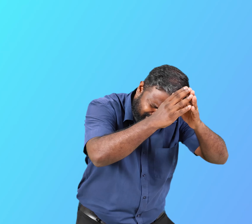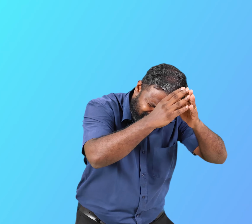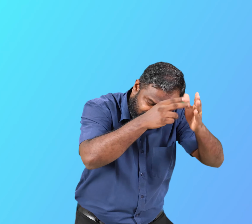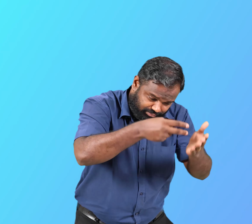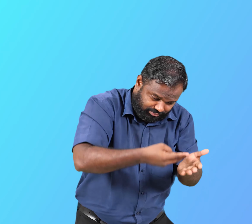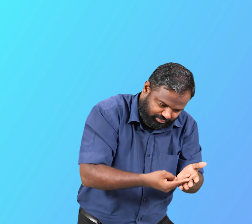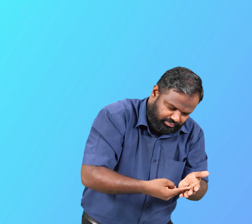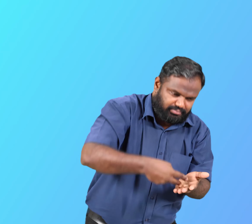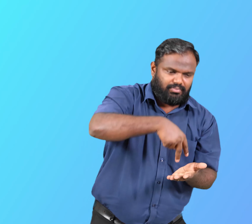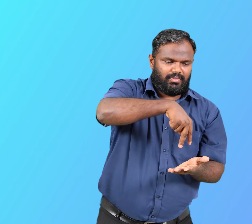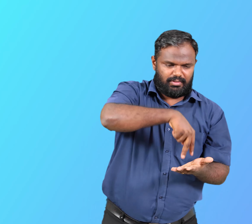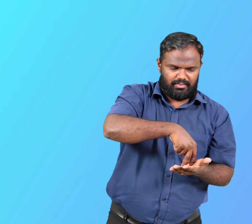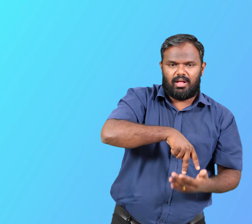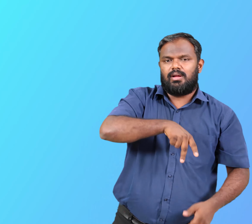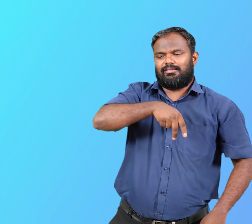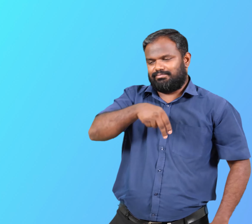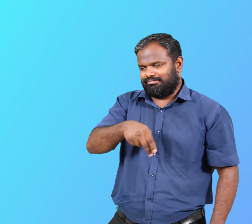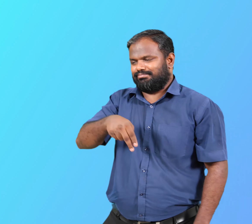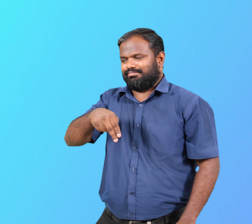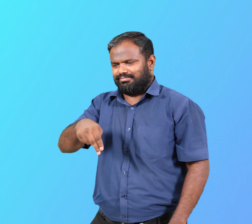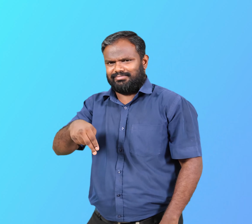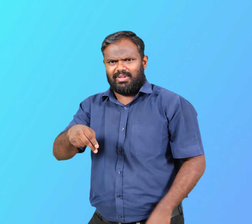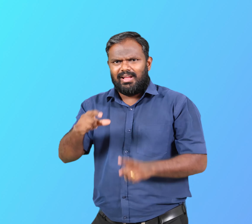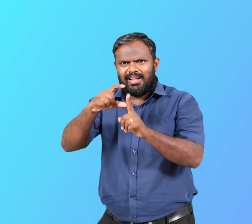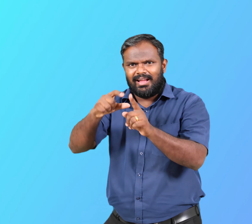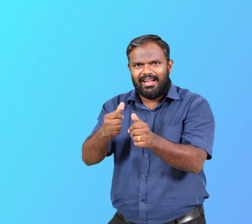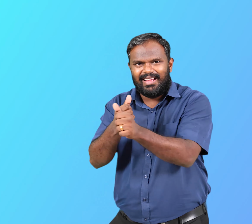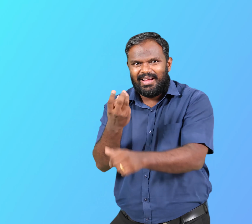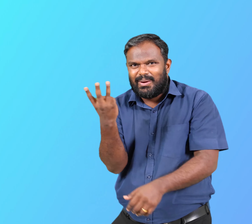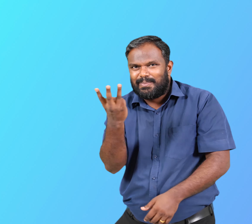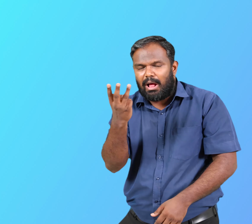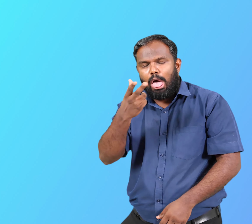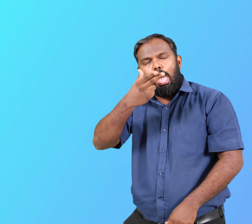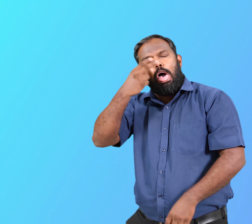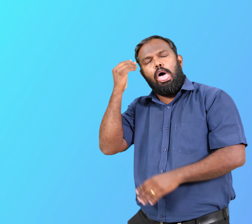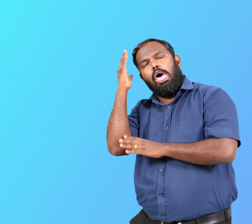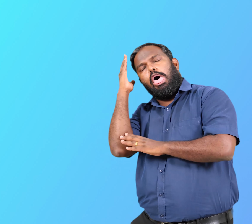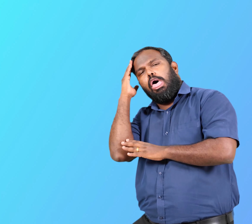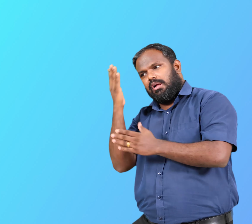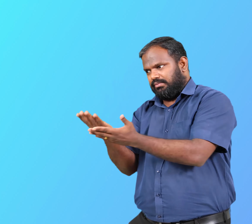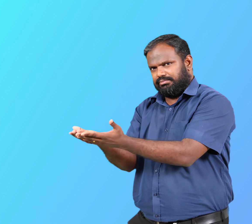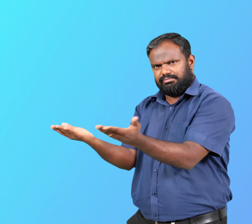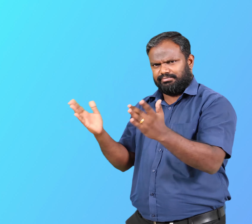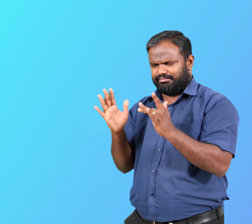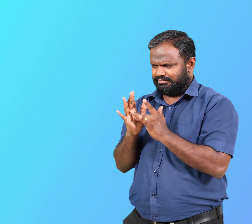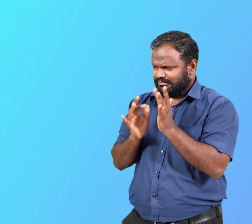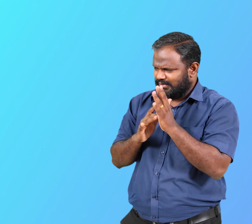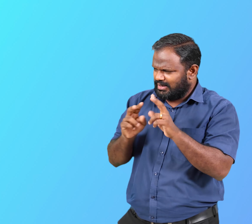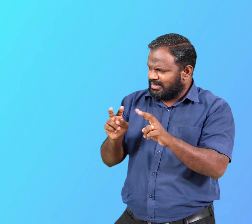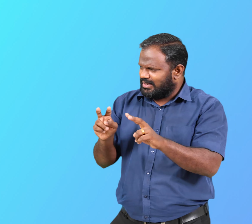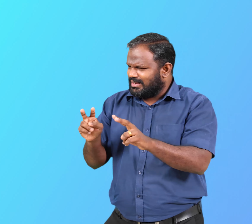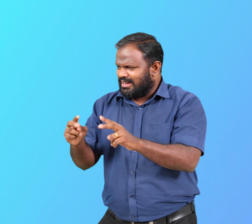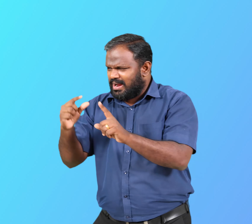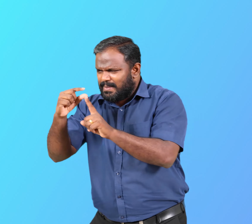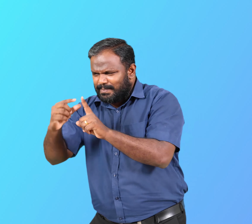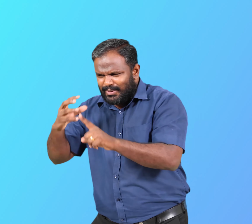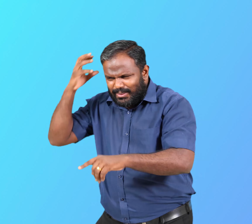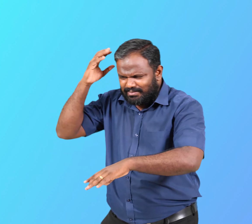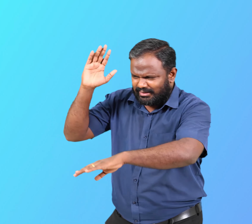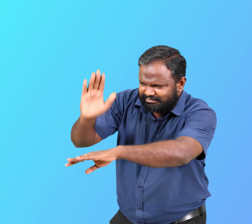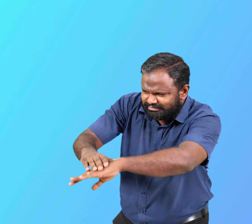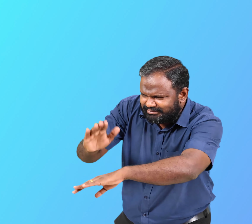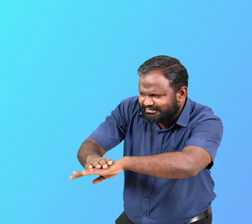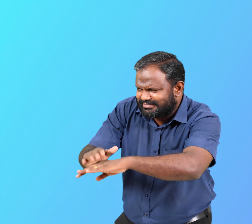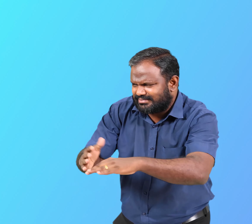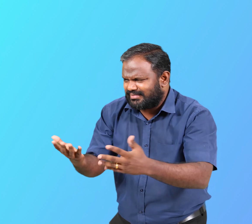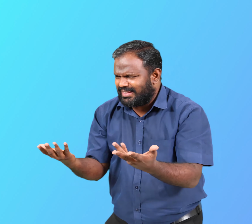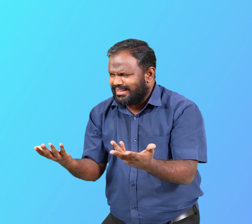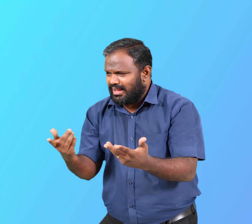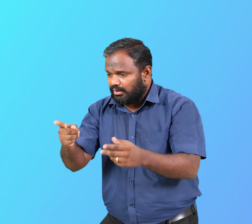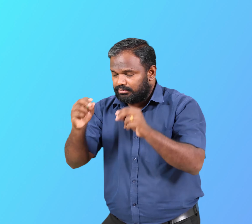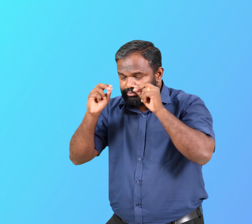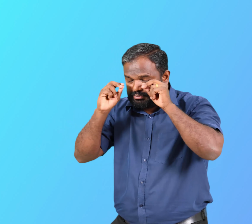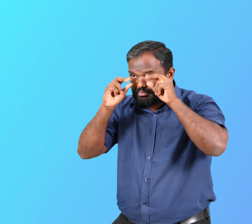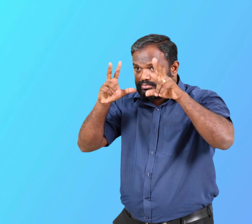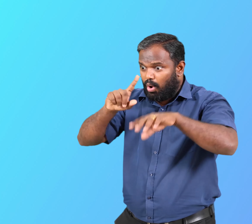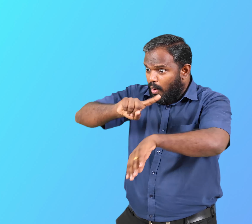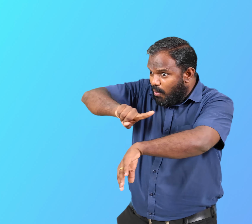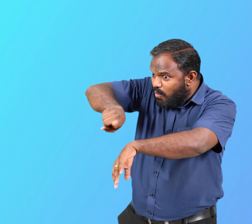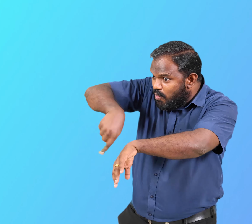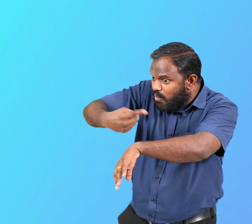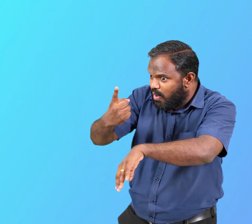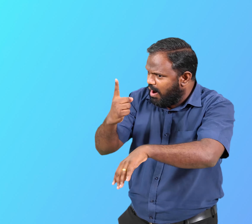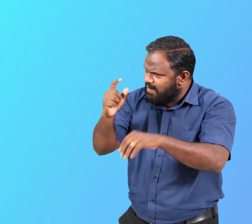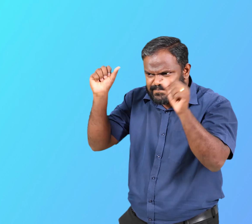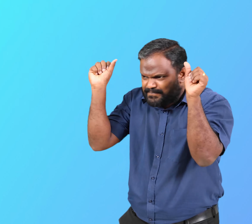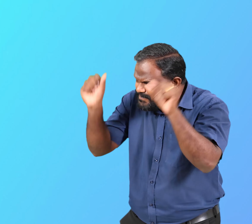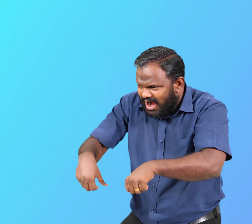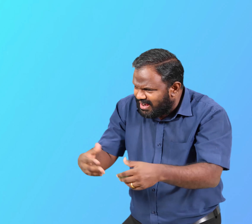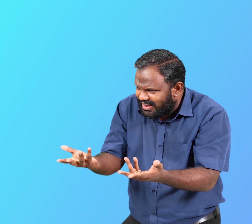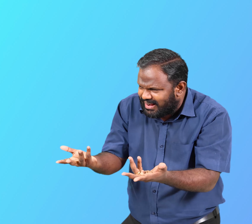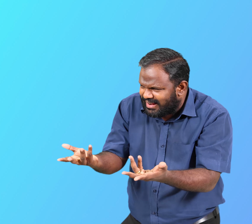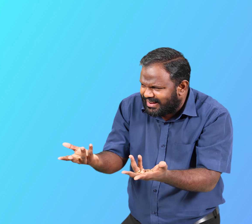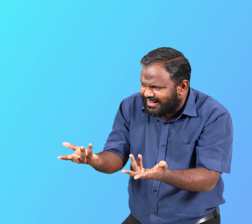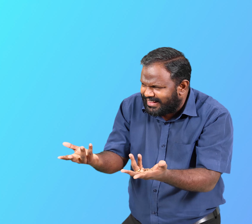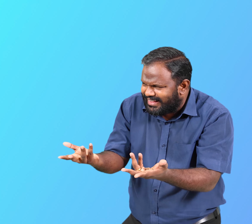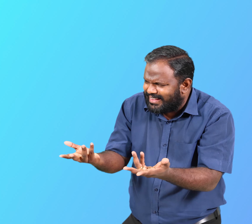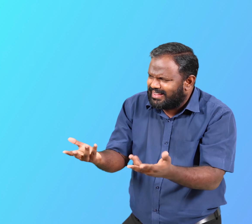Then he went back to his followers and found them sleeping. He said to Peter, “Could you men not stay awake with me for one hour?